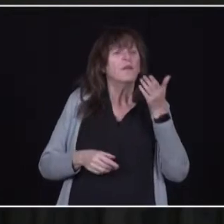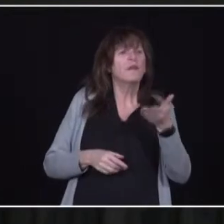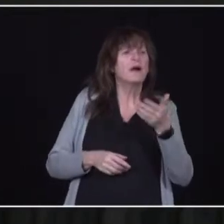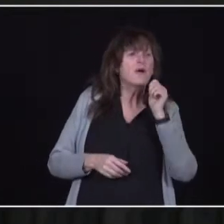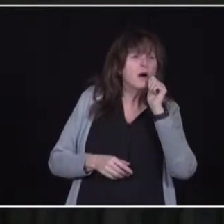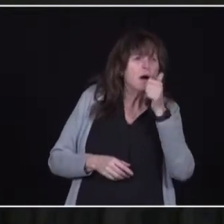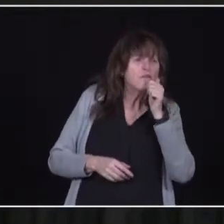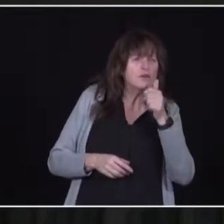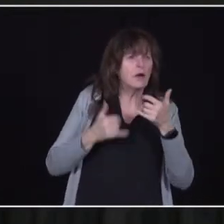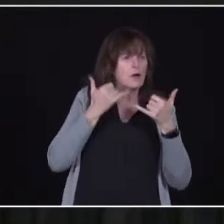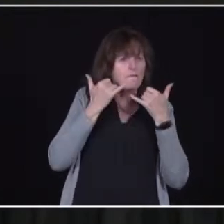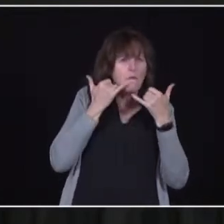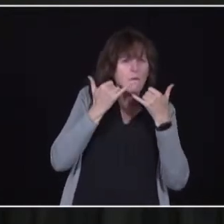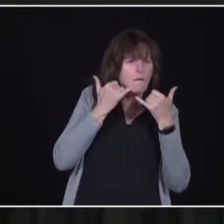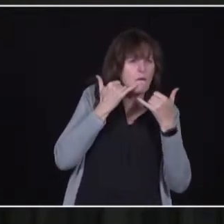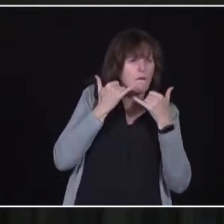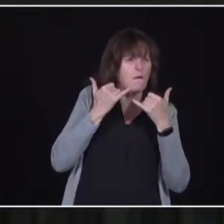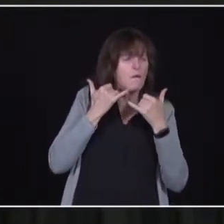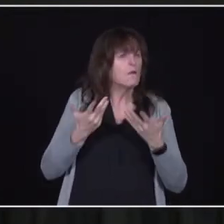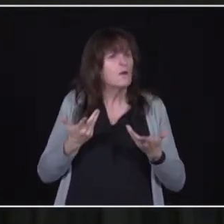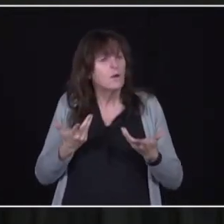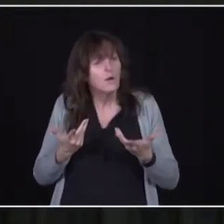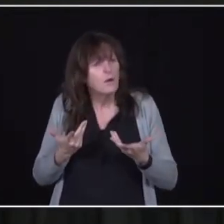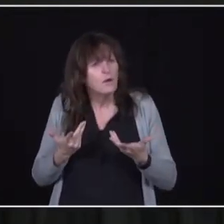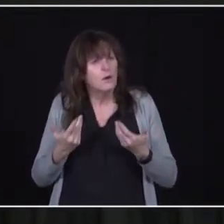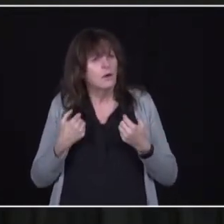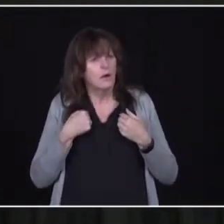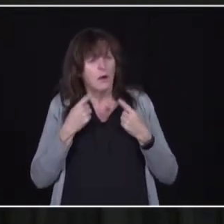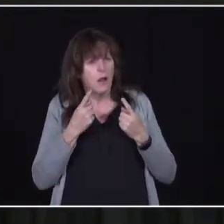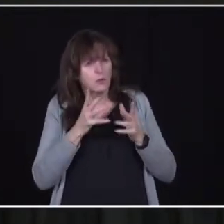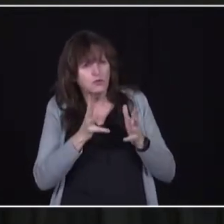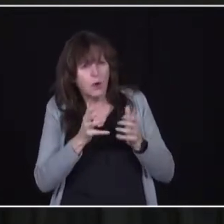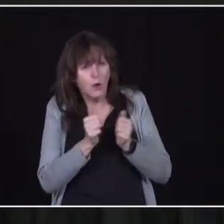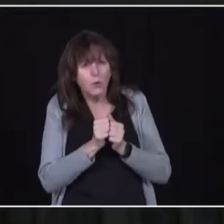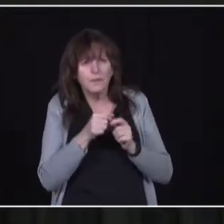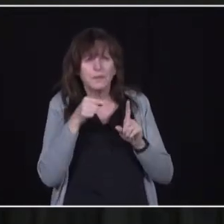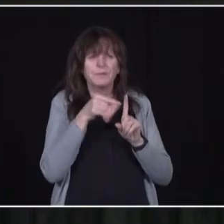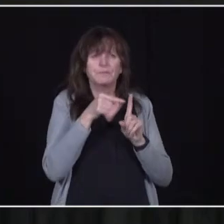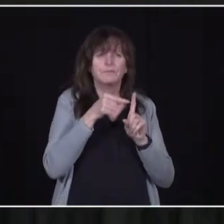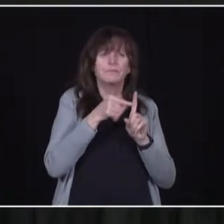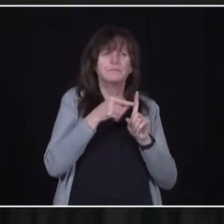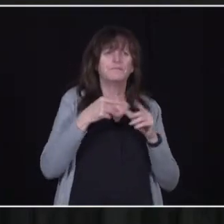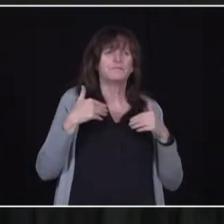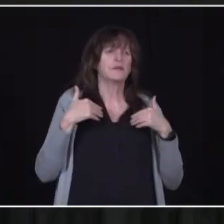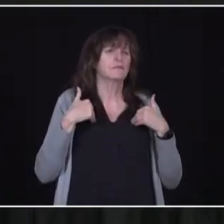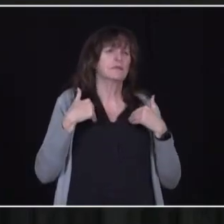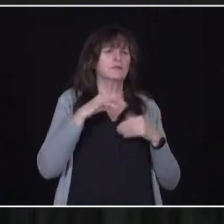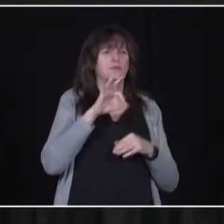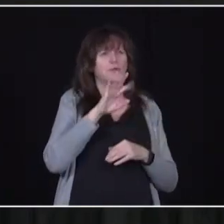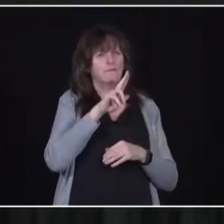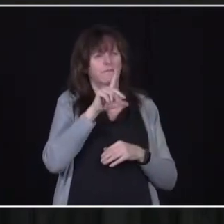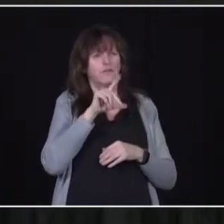But the person who is out there every single day that is on the phone every single day and I